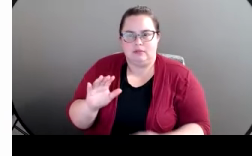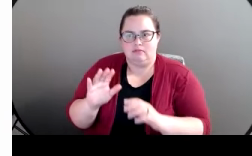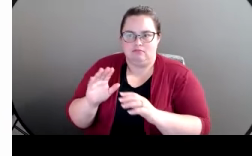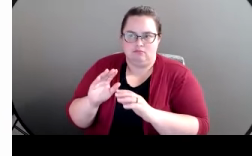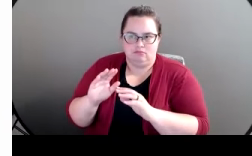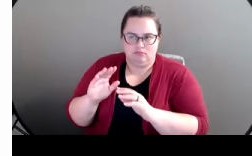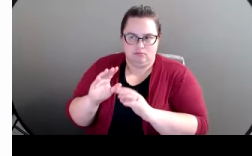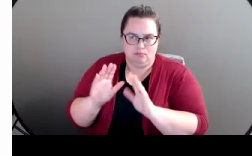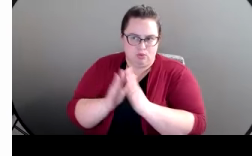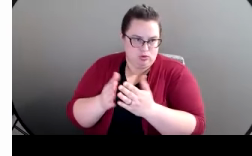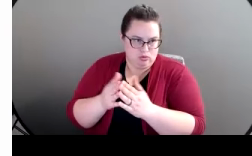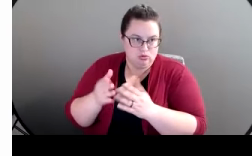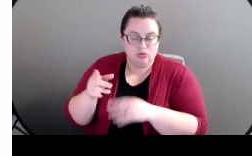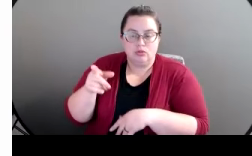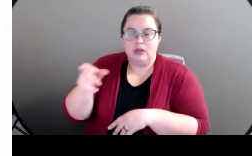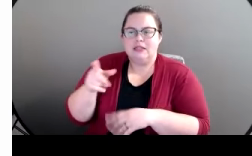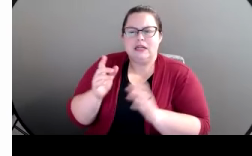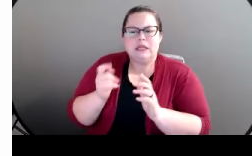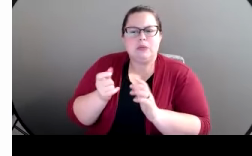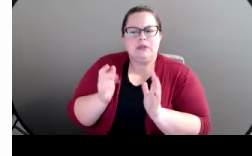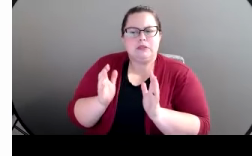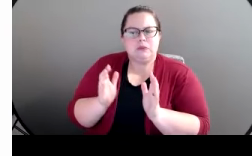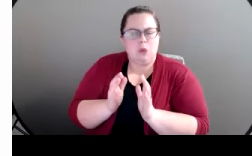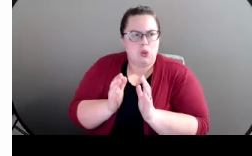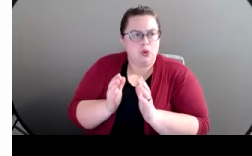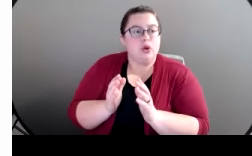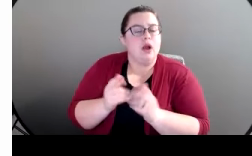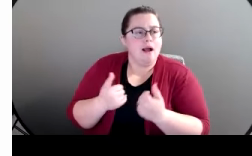It covers, a large range of subjects,